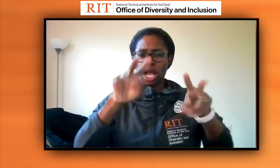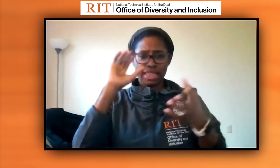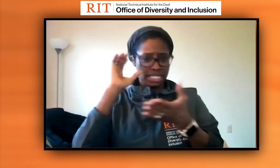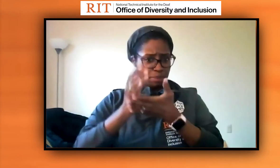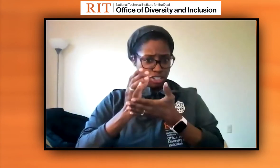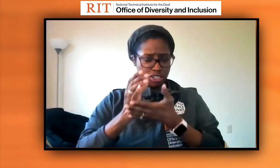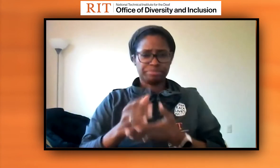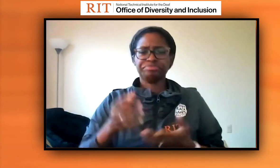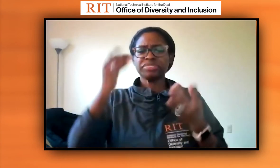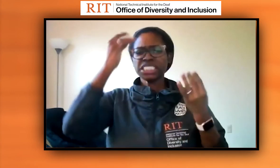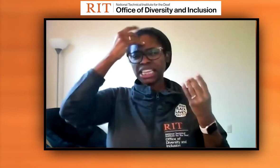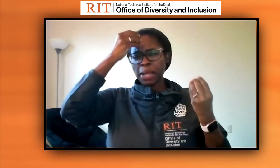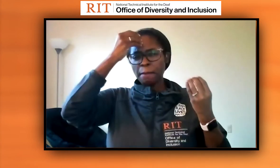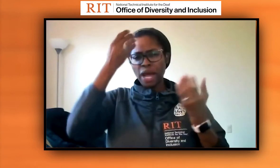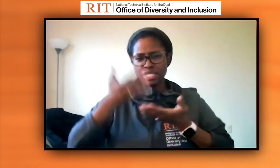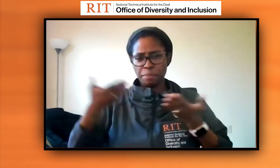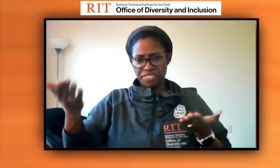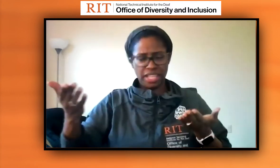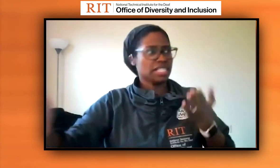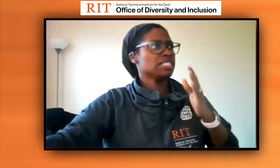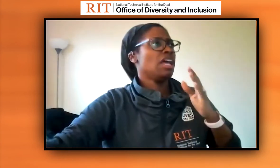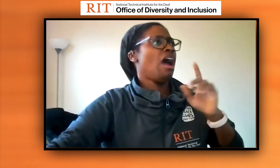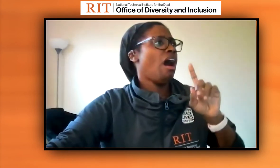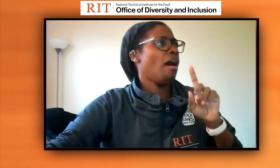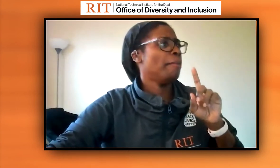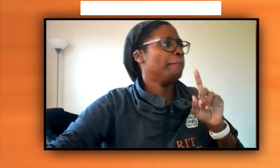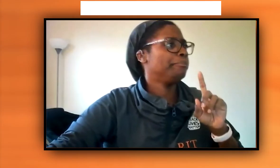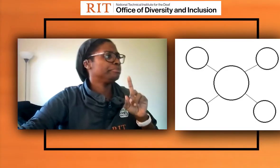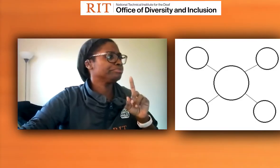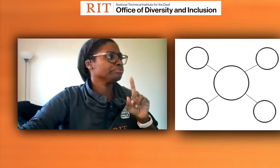So, before we get into this, I would love for you to look at this image and just think about a couple of things.